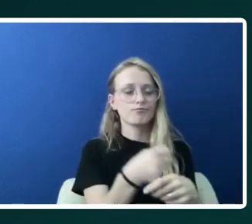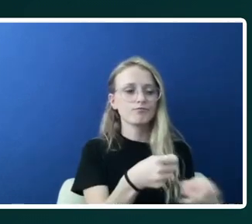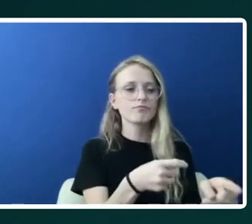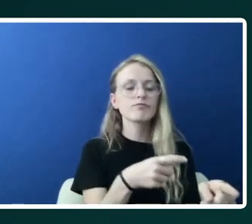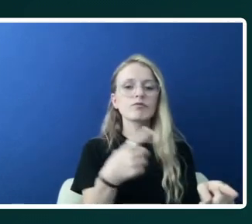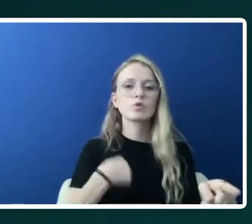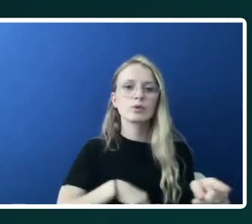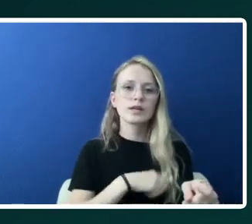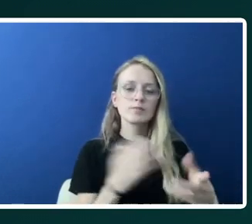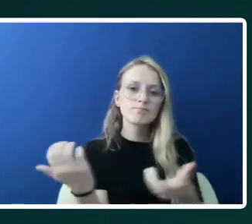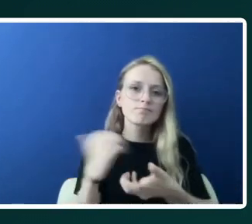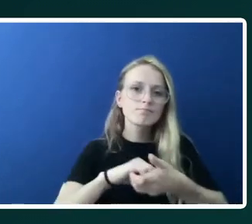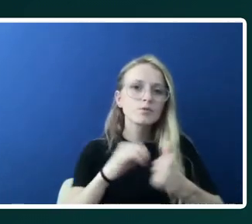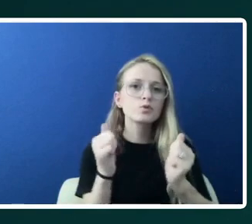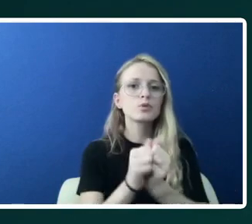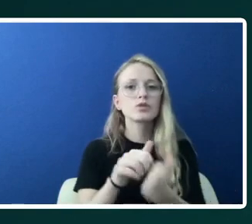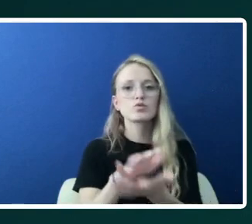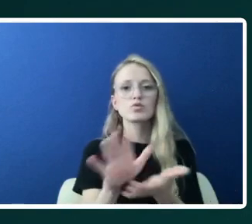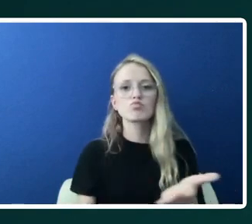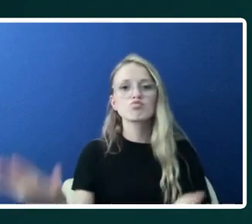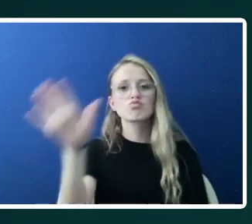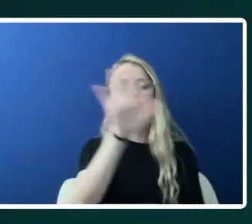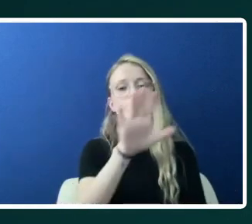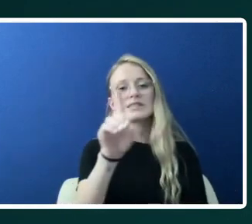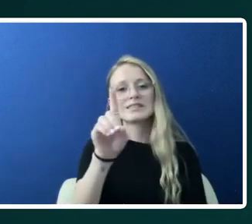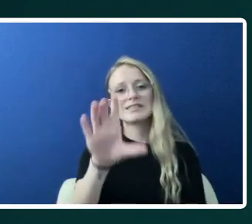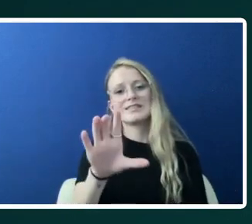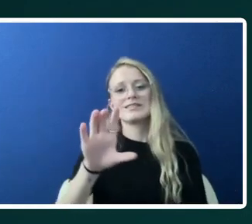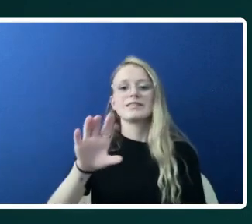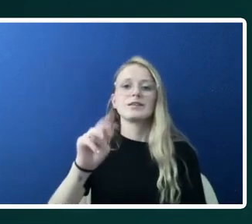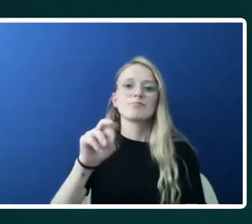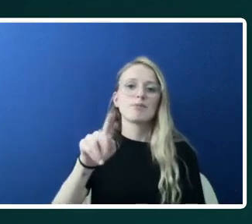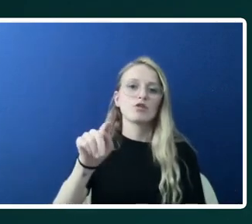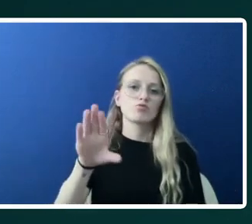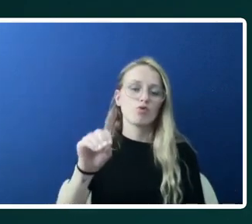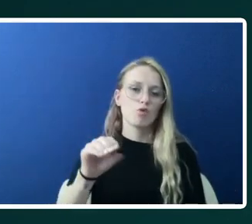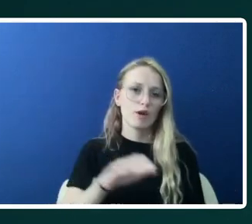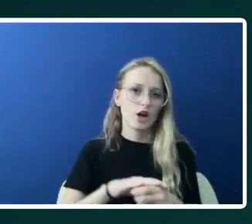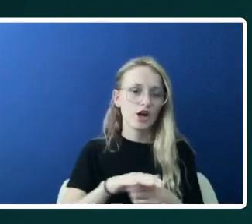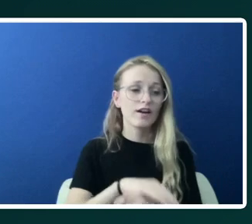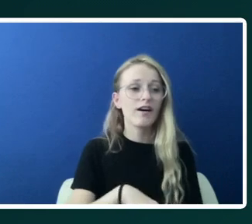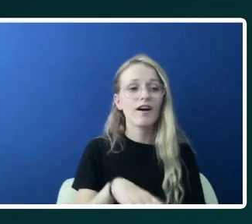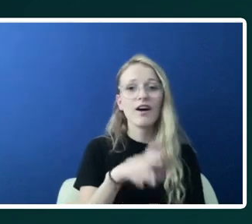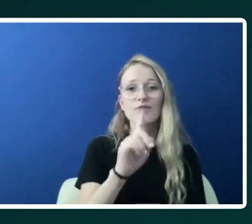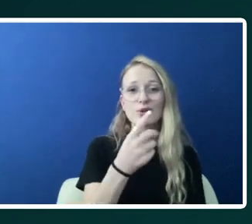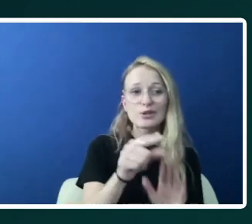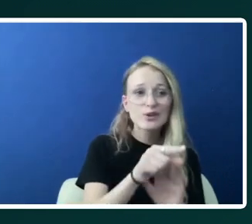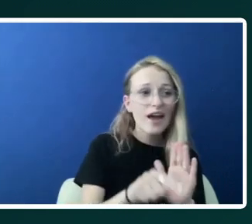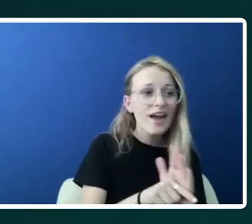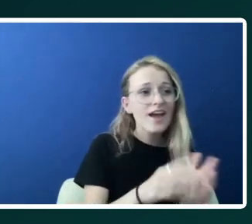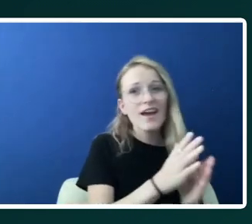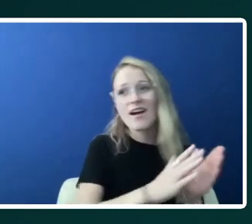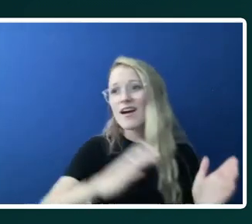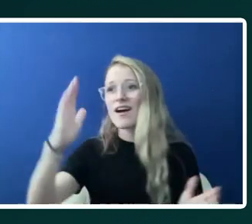D.C. metro area from first graders to adults, special needs students, language classrooms,